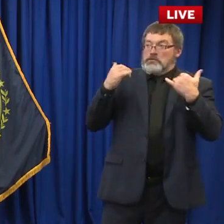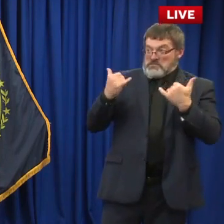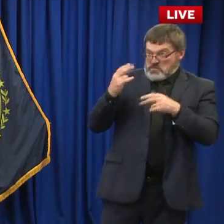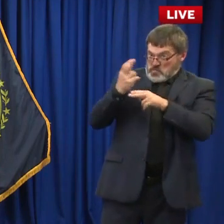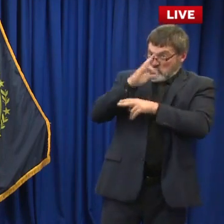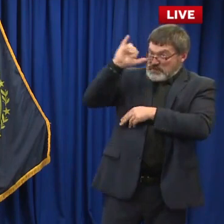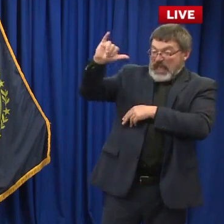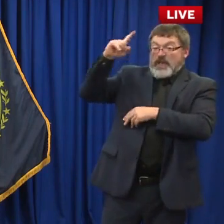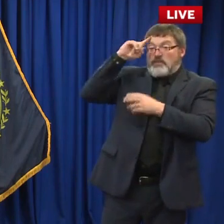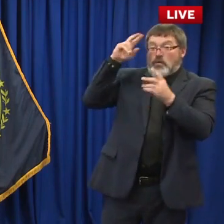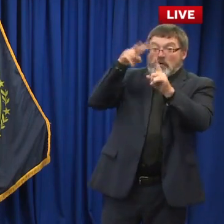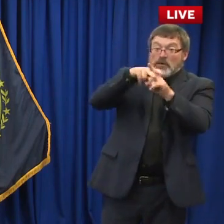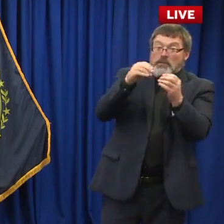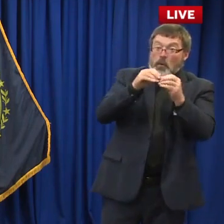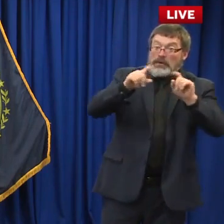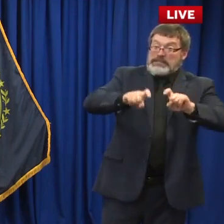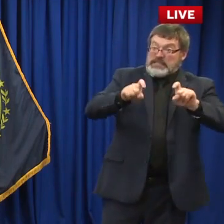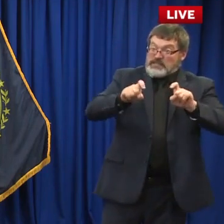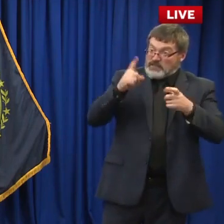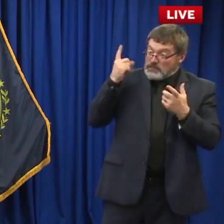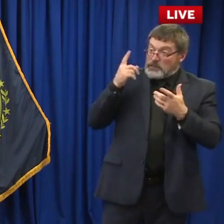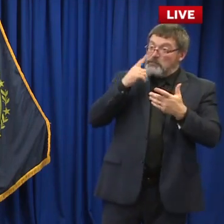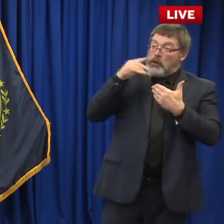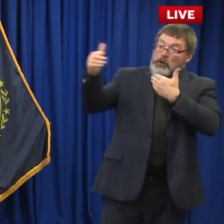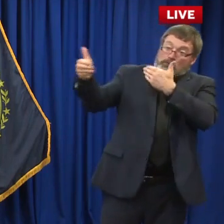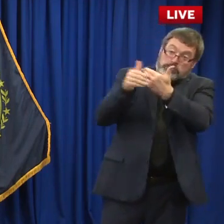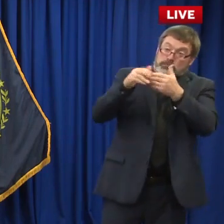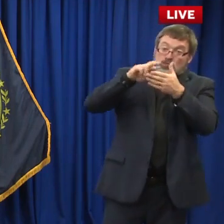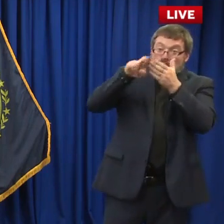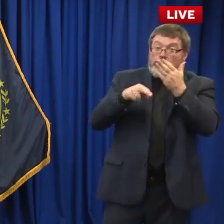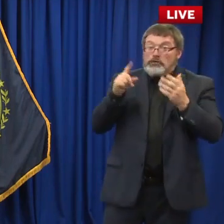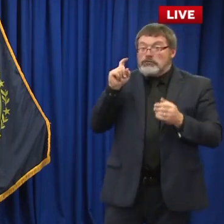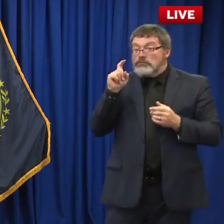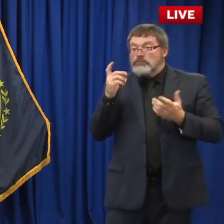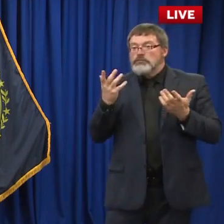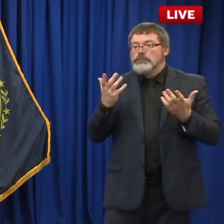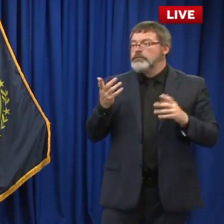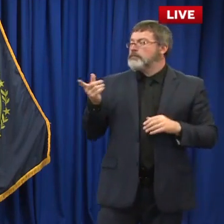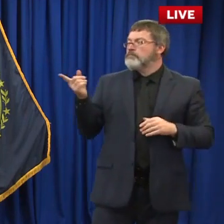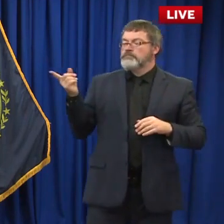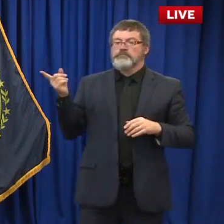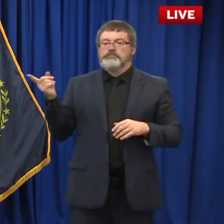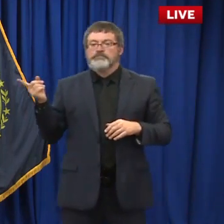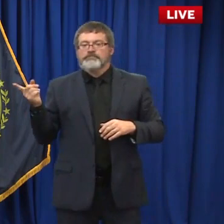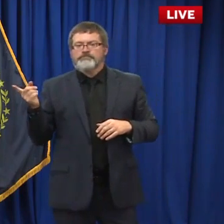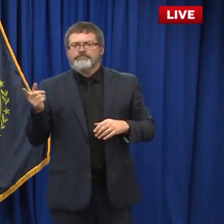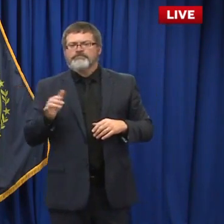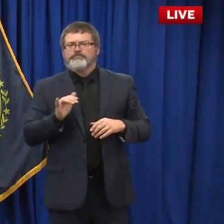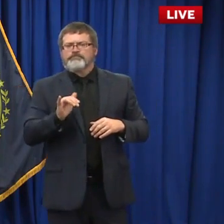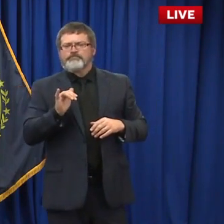PRODUCTION ACT IN THE EFFORT OF CREATING MORE TESTING CAPACITY TO GET TESTS TURNED AROUND FASTER? I'M NOT SURE.